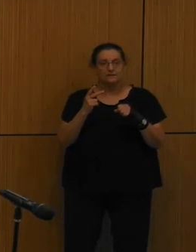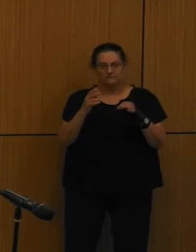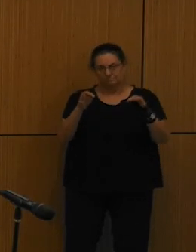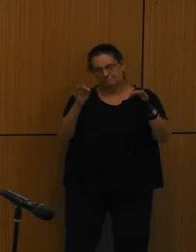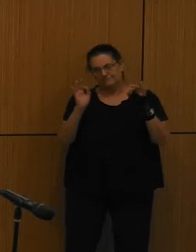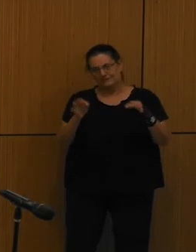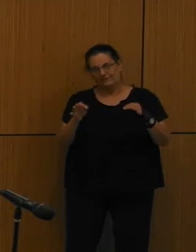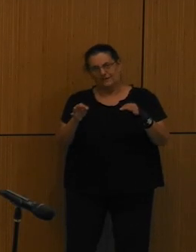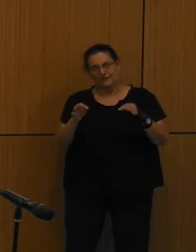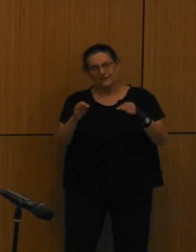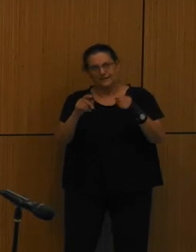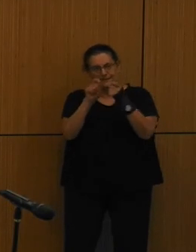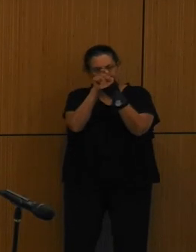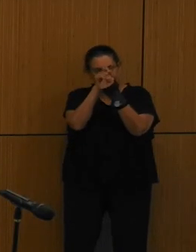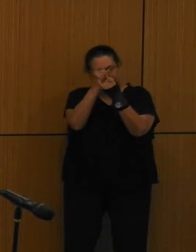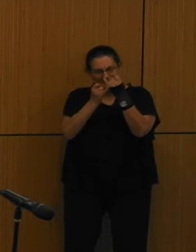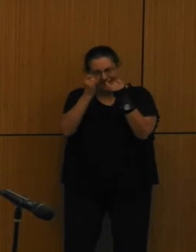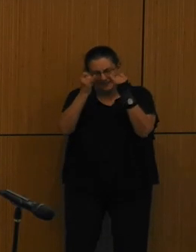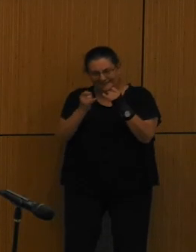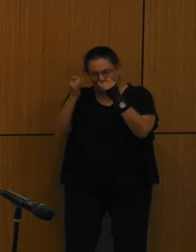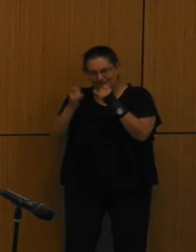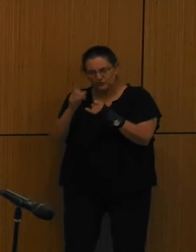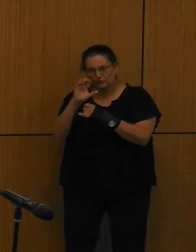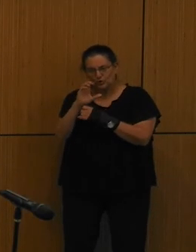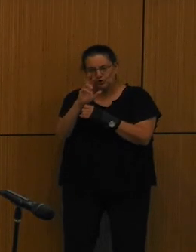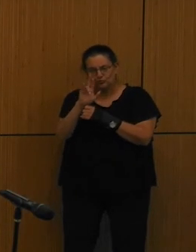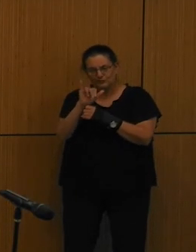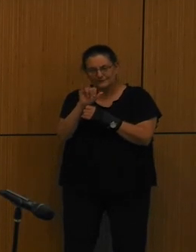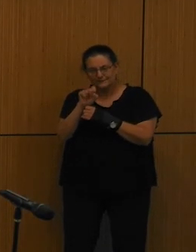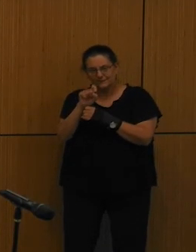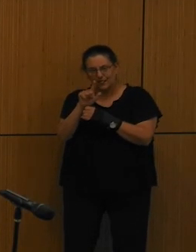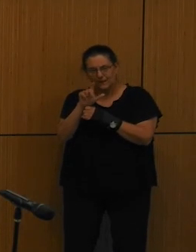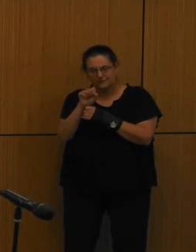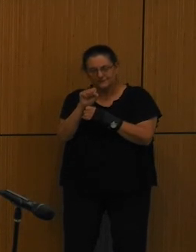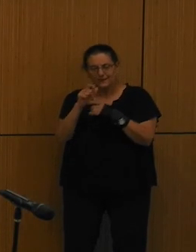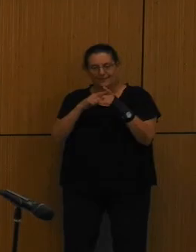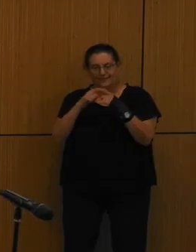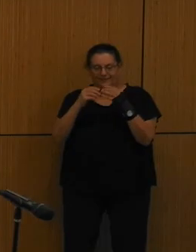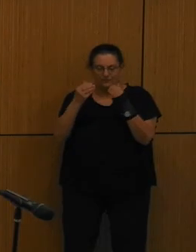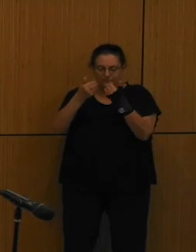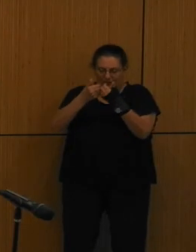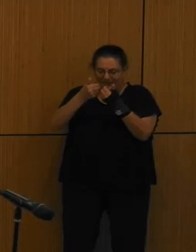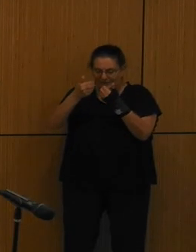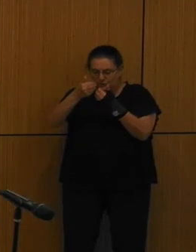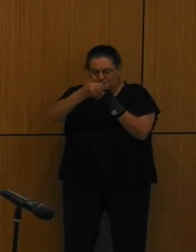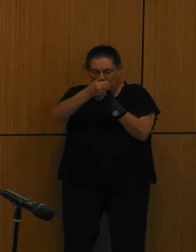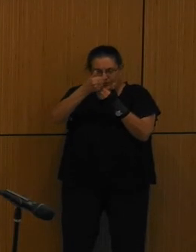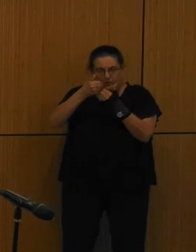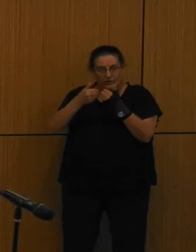you can see individual mineral crystals, into ground together. You see that there seems to be two populations